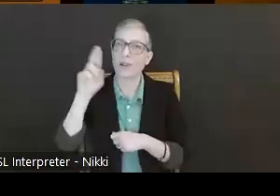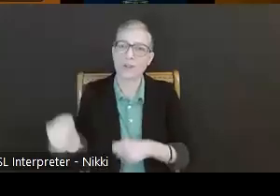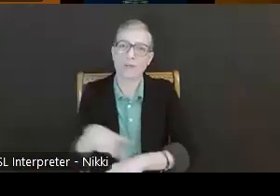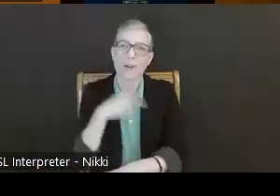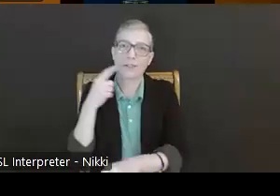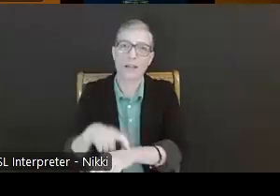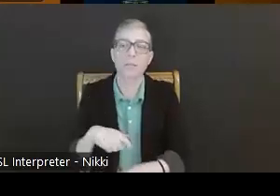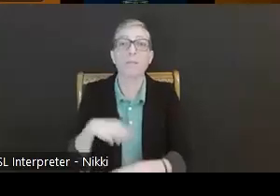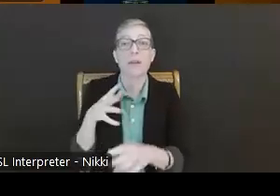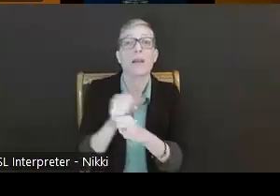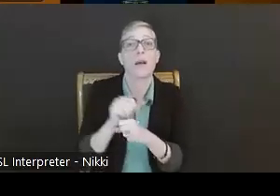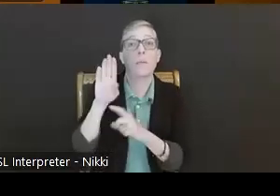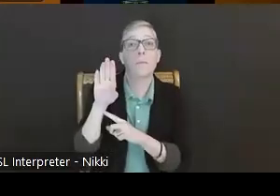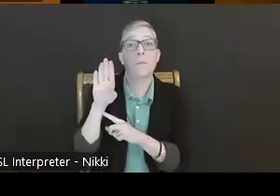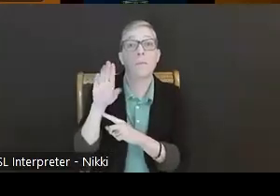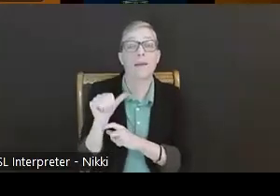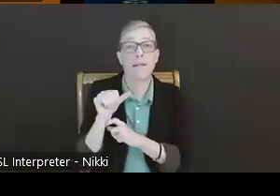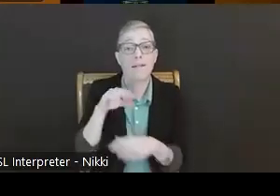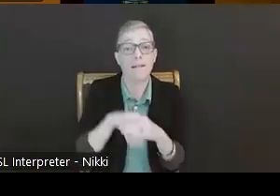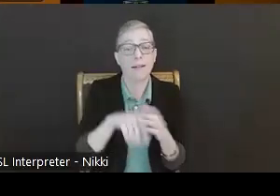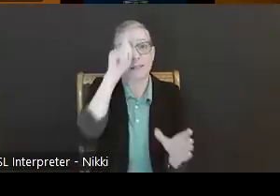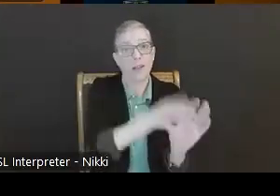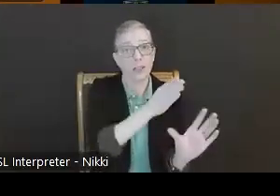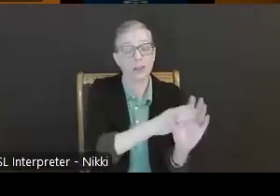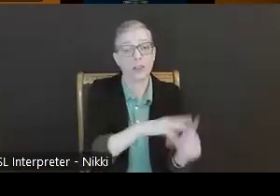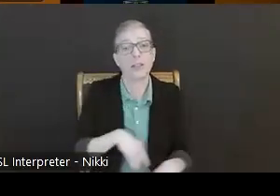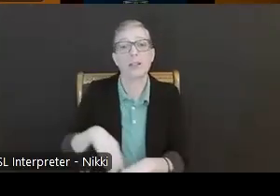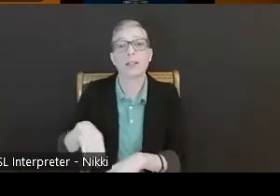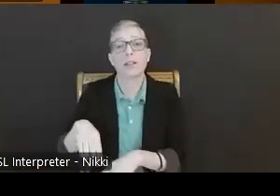and Bachelor's of Science degree in brain and cognitive Sciences from the University